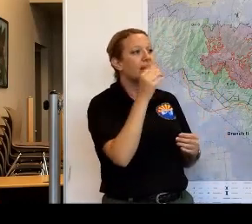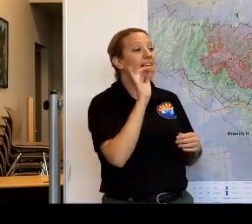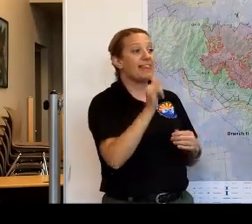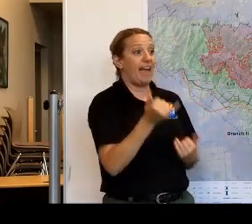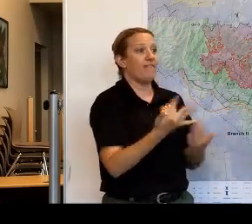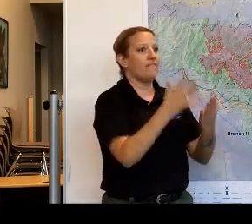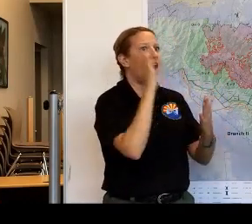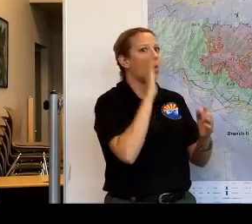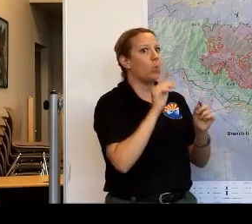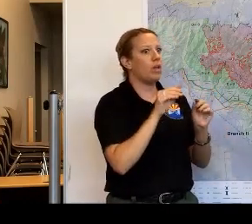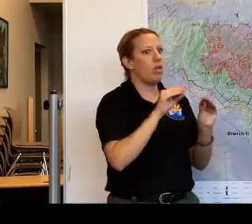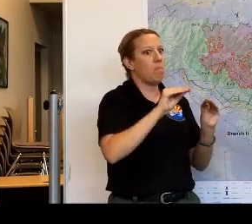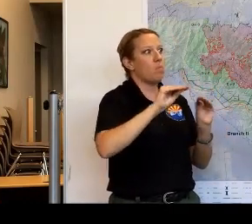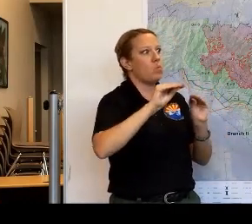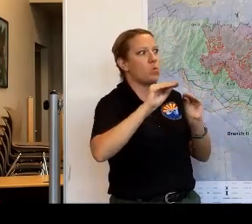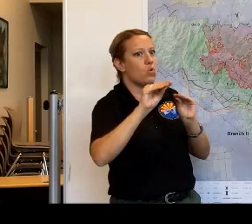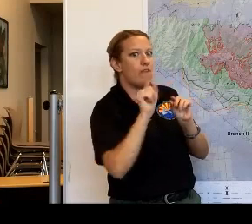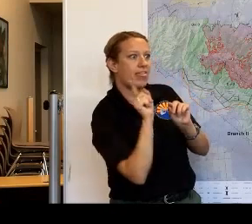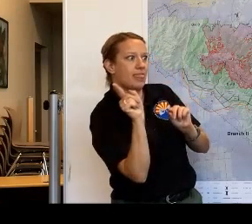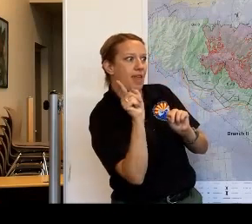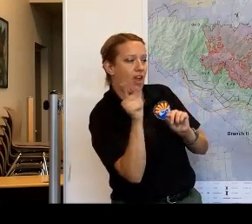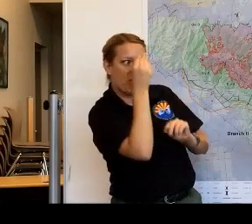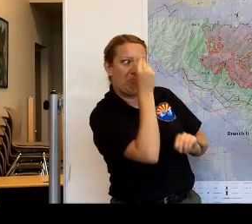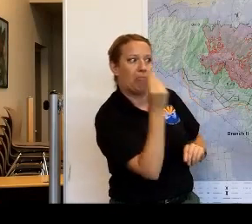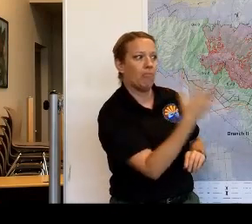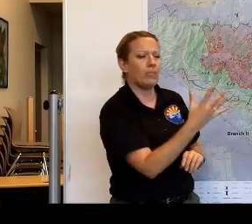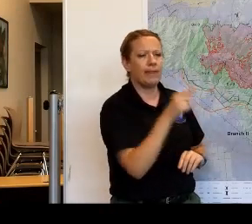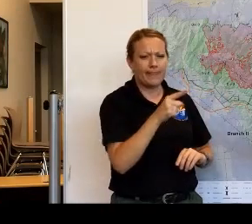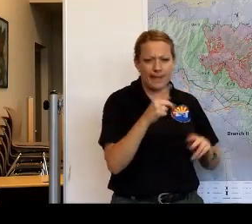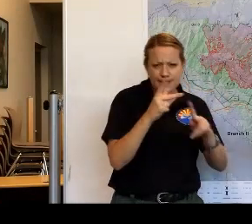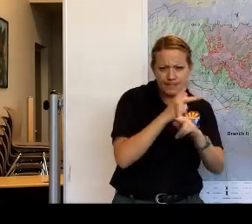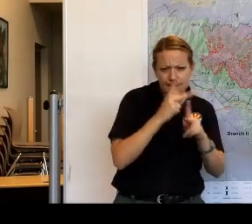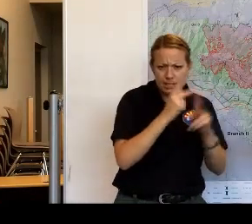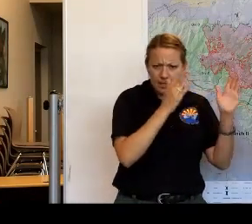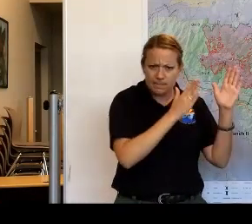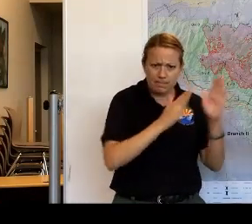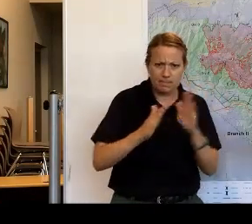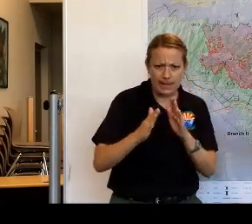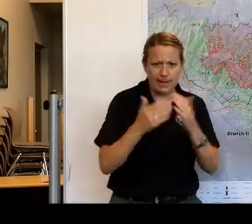they can, that can help them determine a plan of how to stop the fire if that's